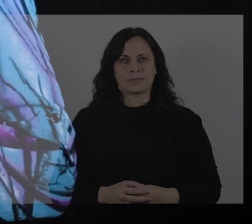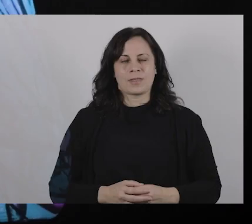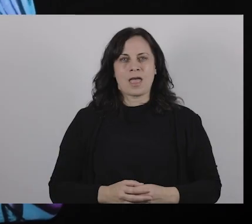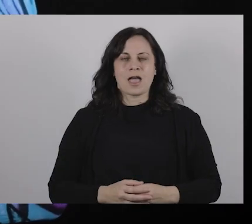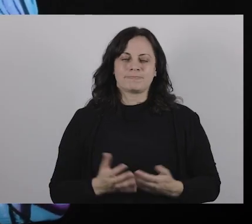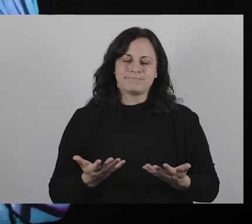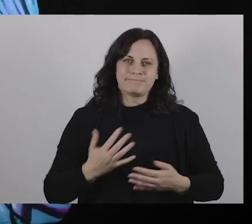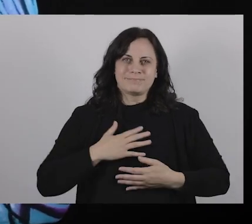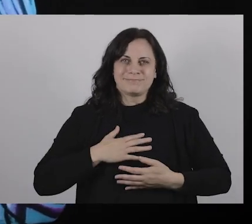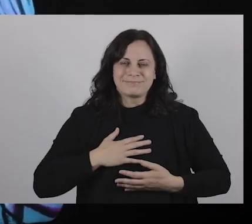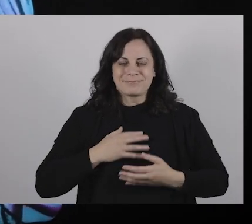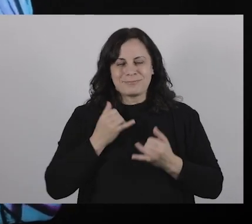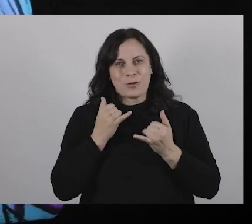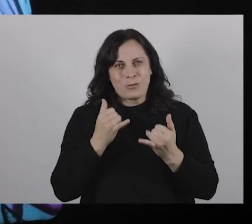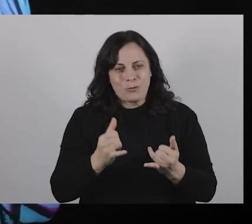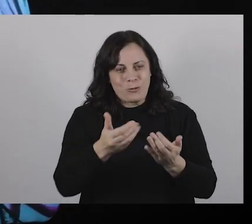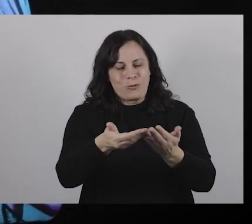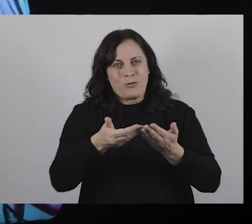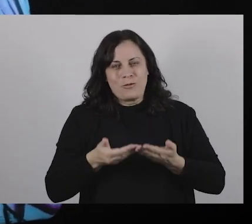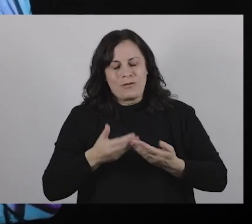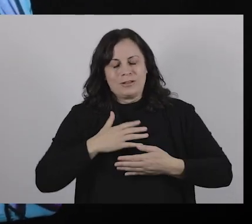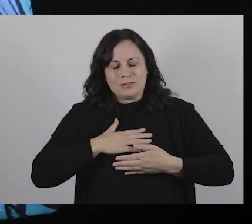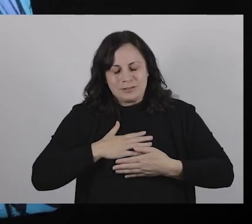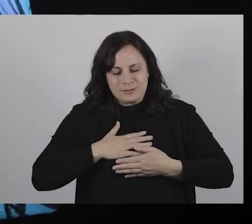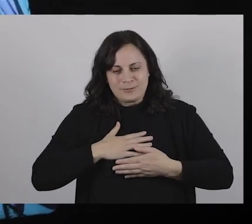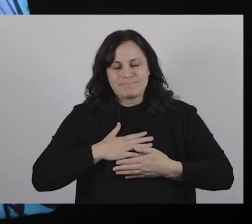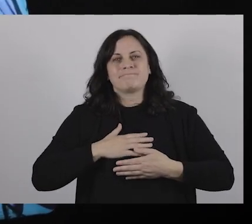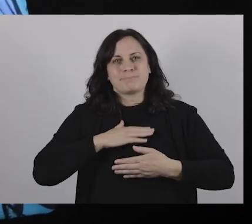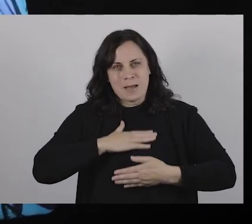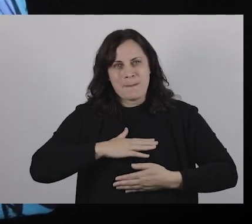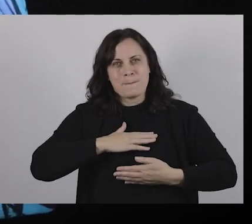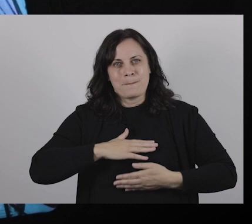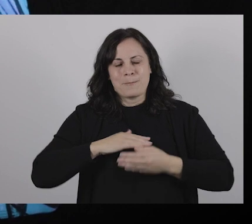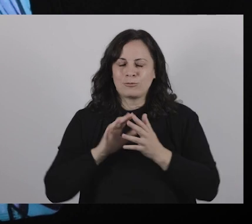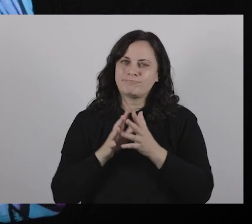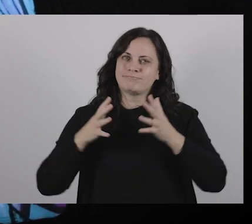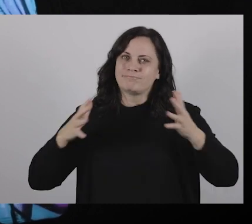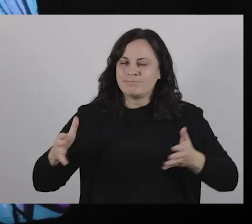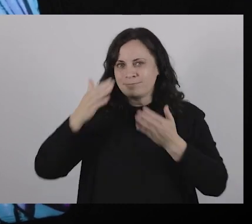To receive this award is truly humbling. It's a great honour.